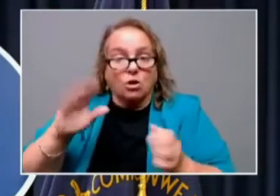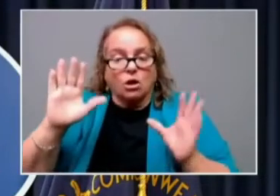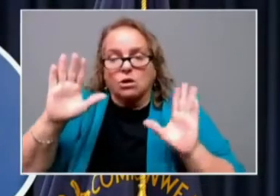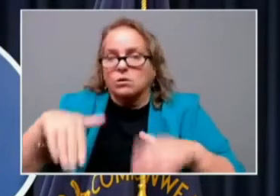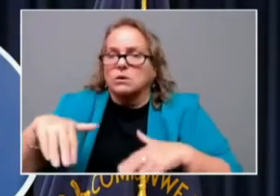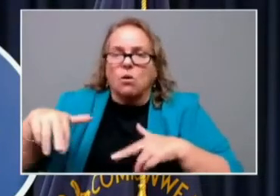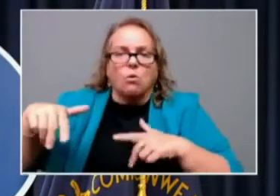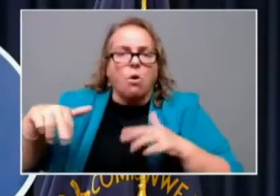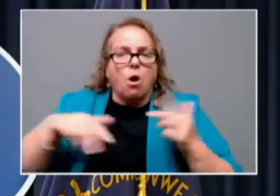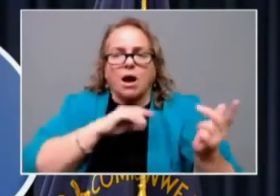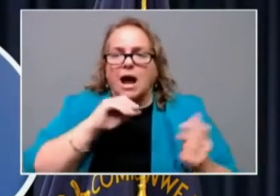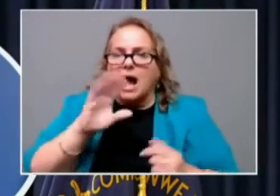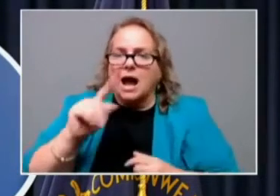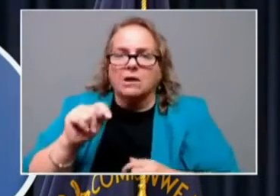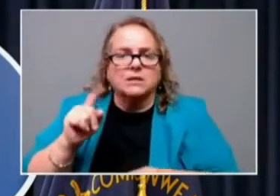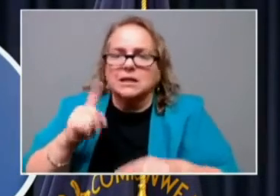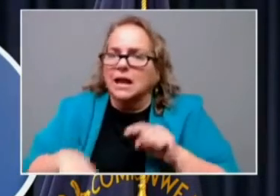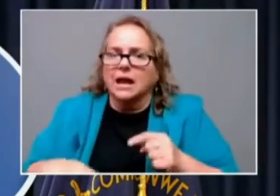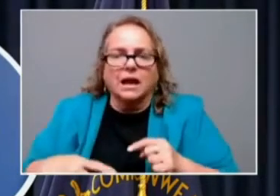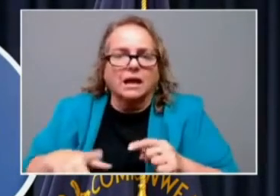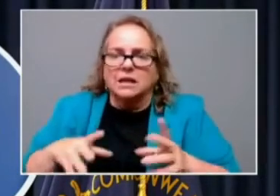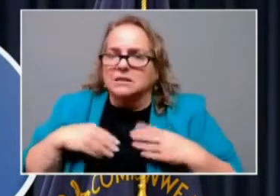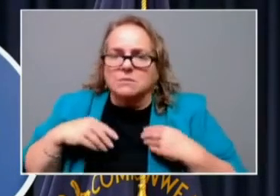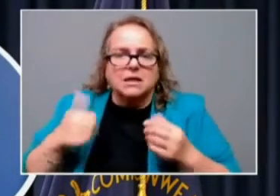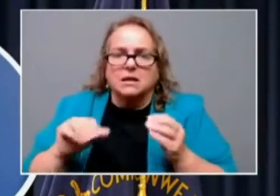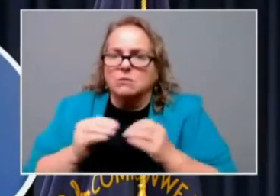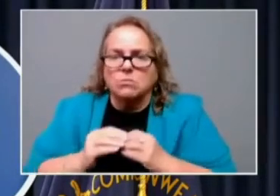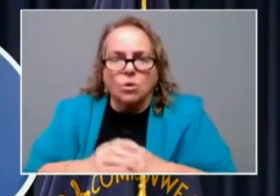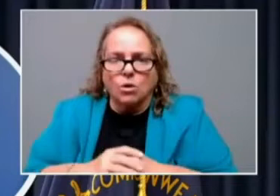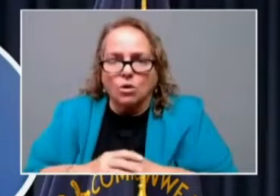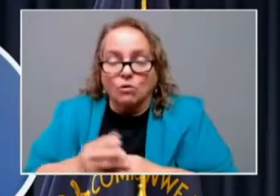there are fewer and fewer and fewer people to help. But the answer is death.